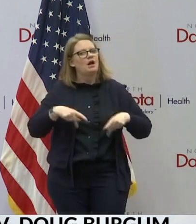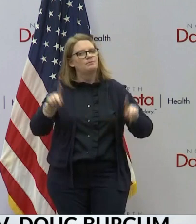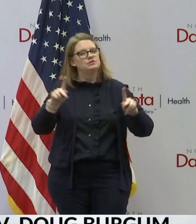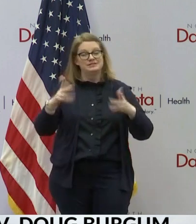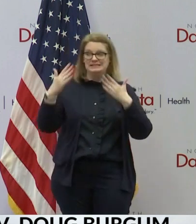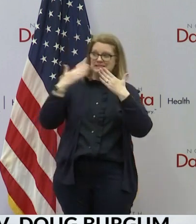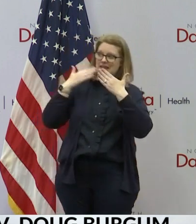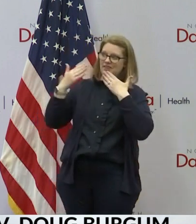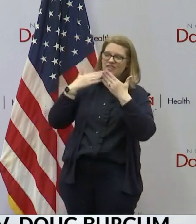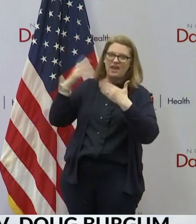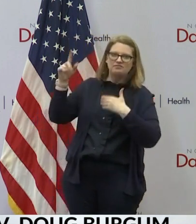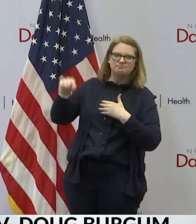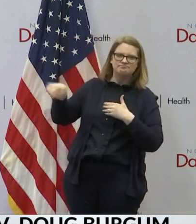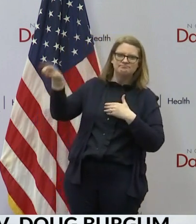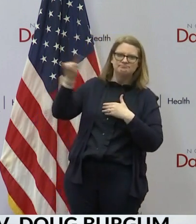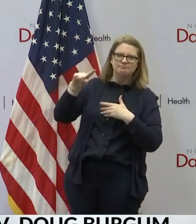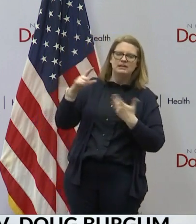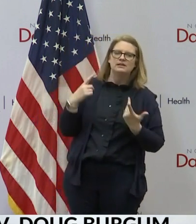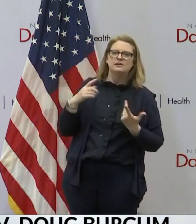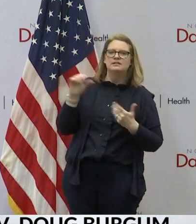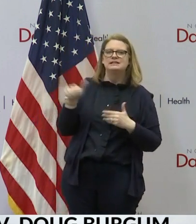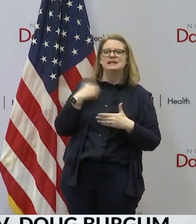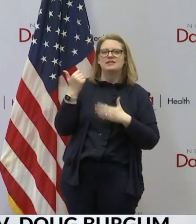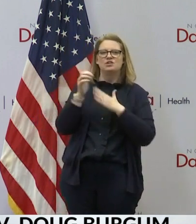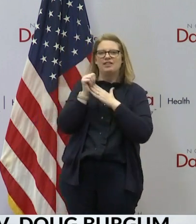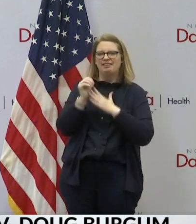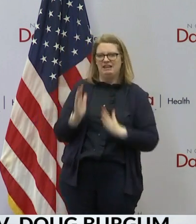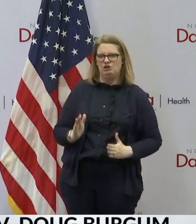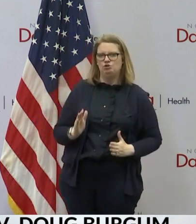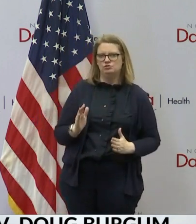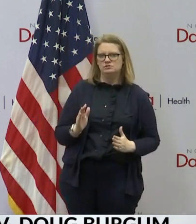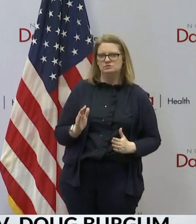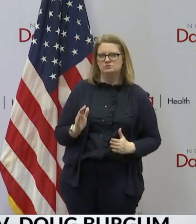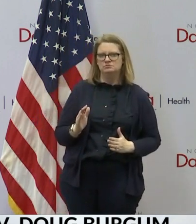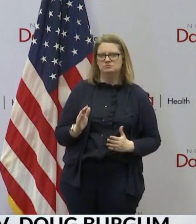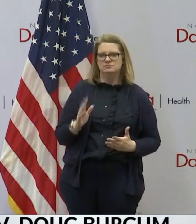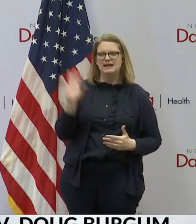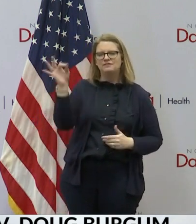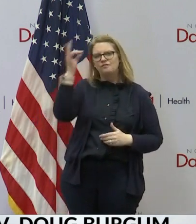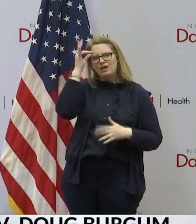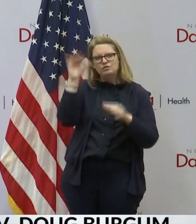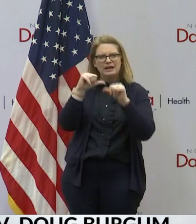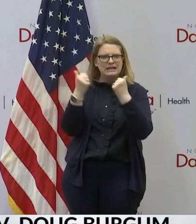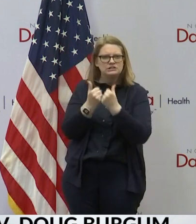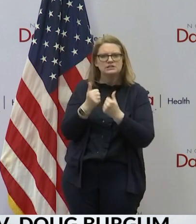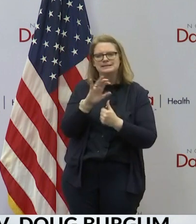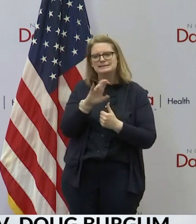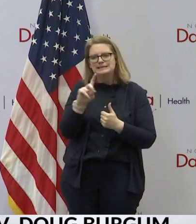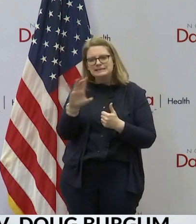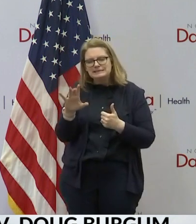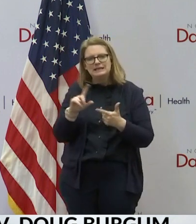REOPENING OUR ECONOMY THROUGH THE NORTH DAKOTA SMART RESTART AND WE'LL HAVE AN OPPORTUNITY TO